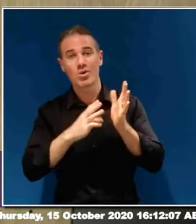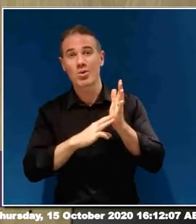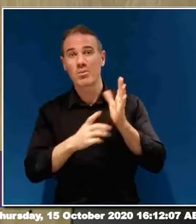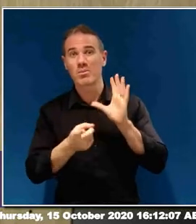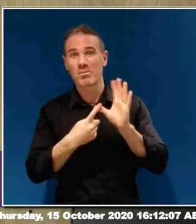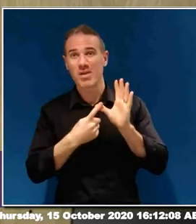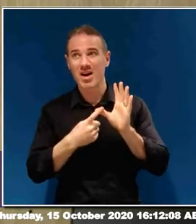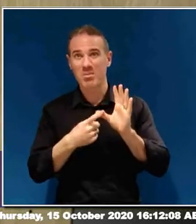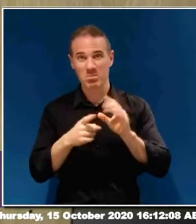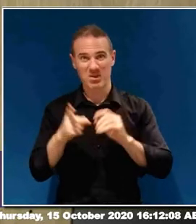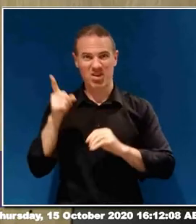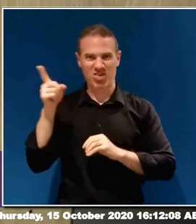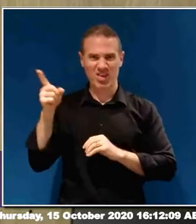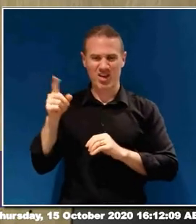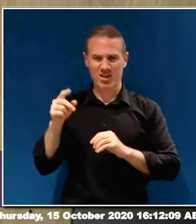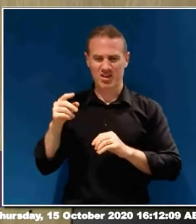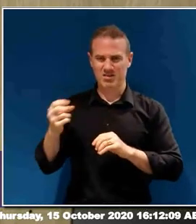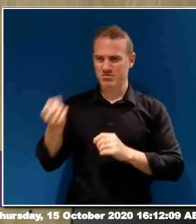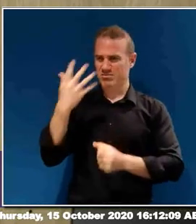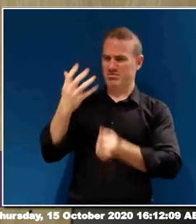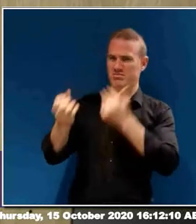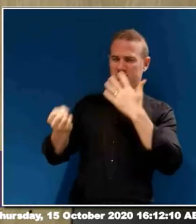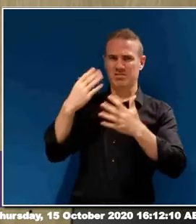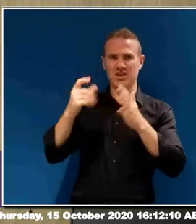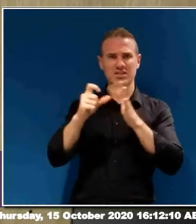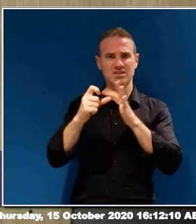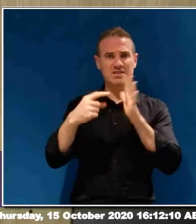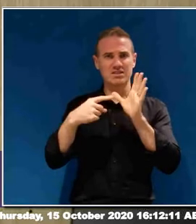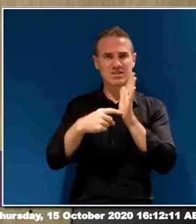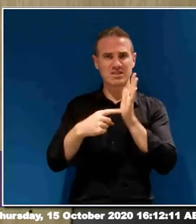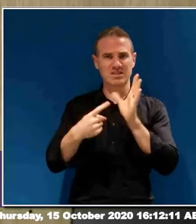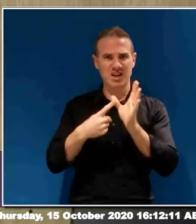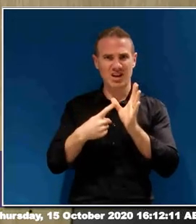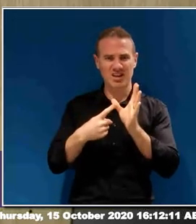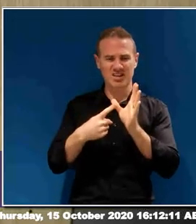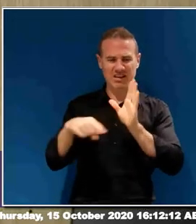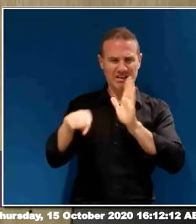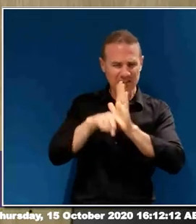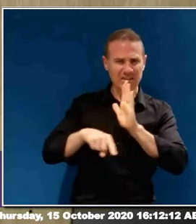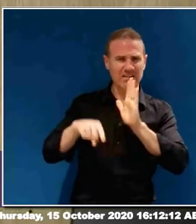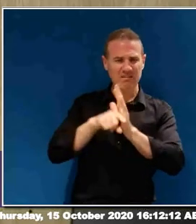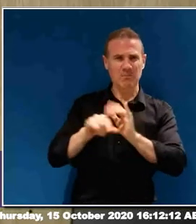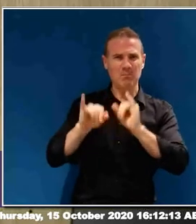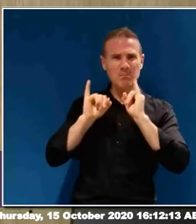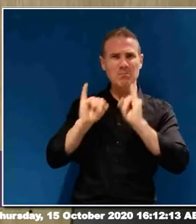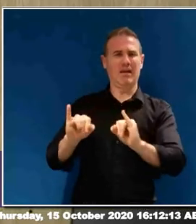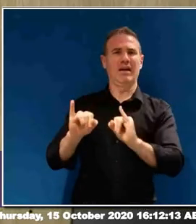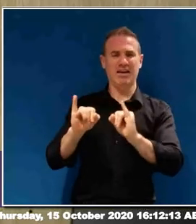empirical evidence anymore, and so they put out a set of guiding principles.